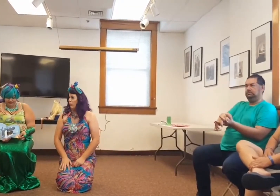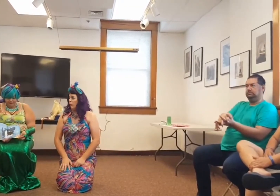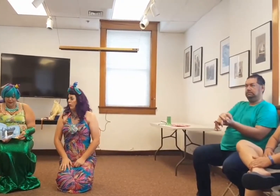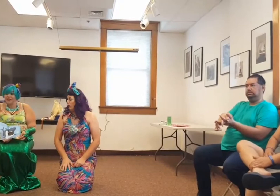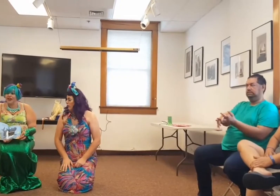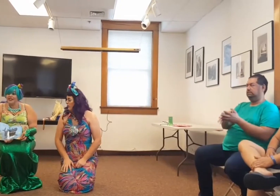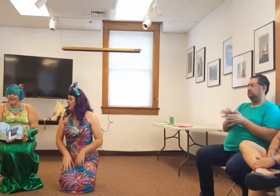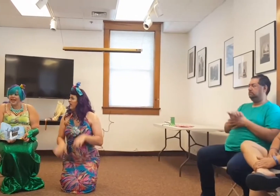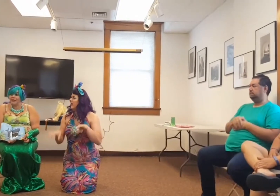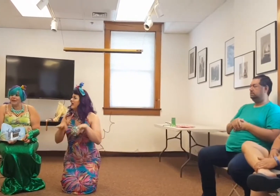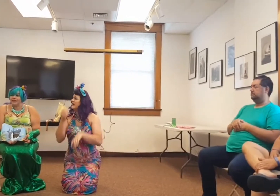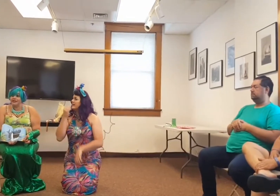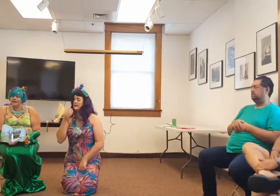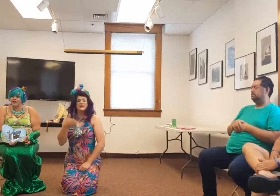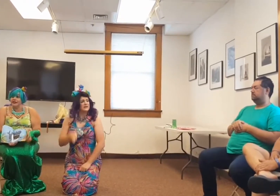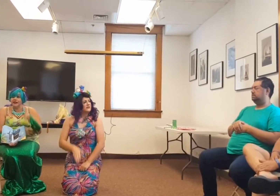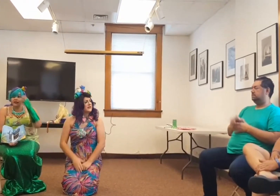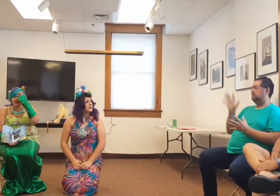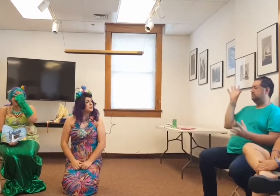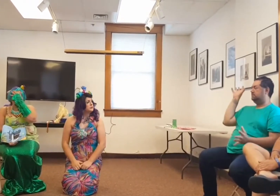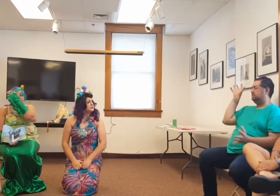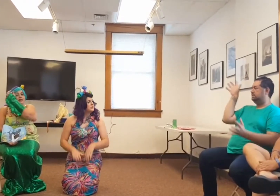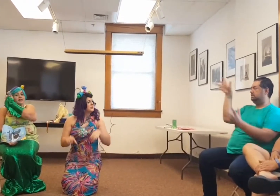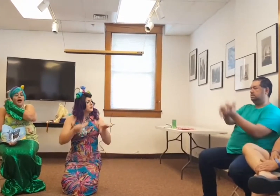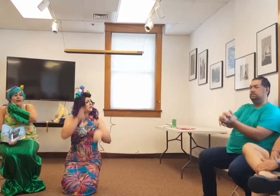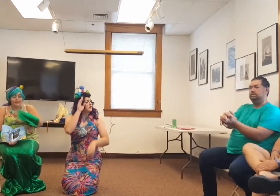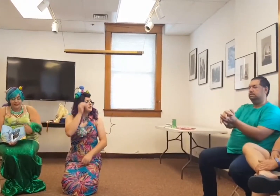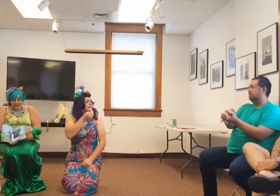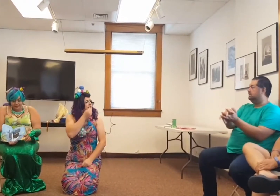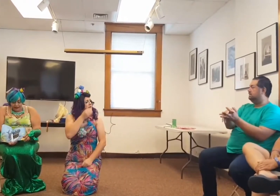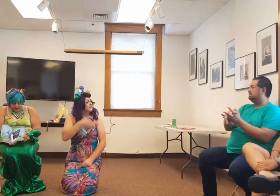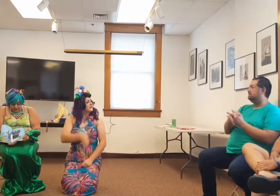What do you guys think happens? I'm scared to find out.